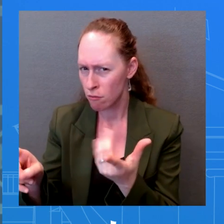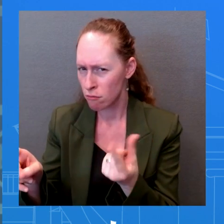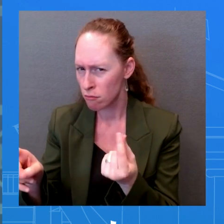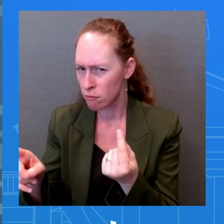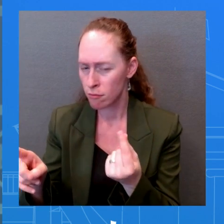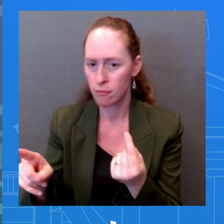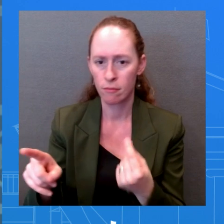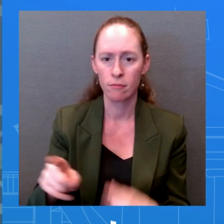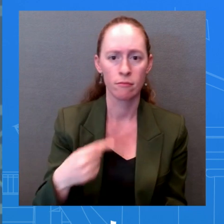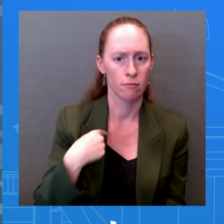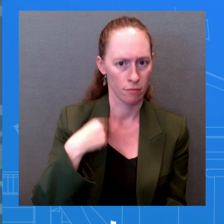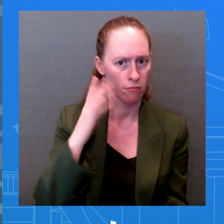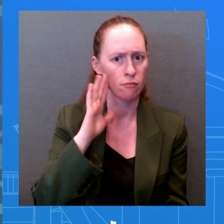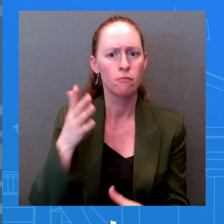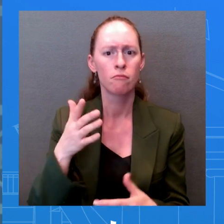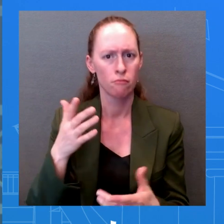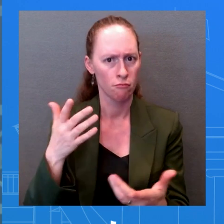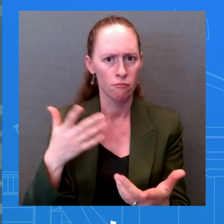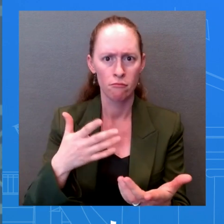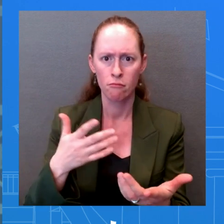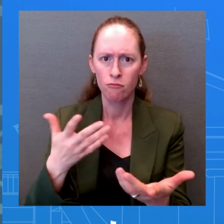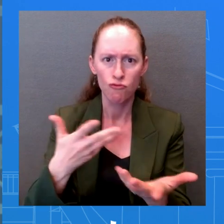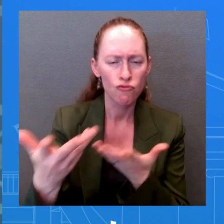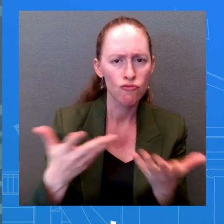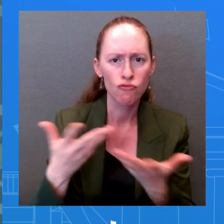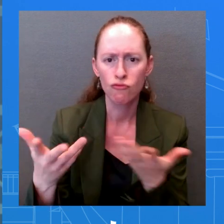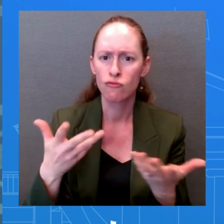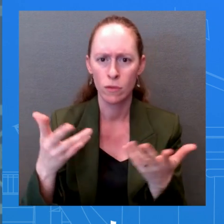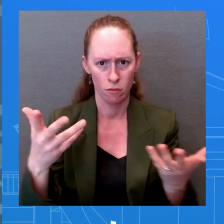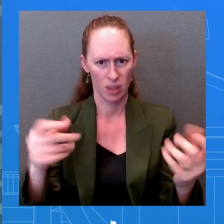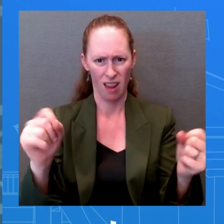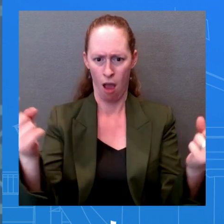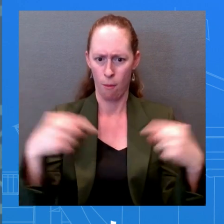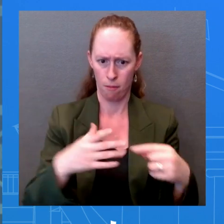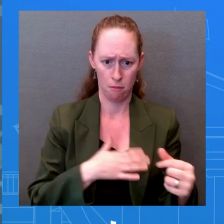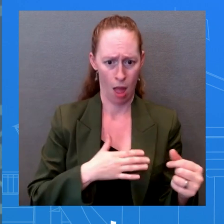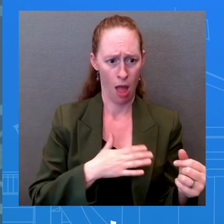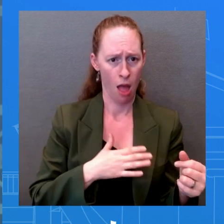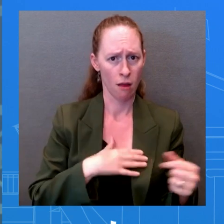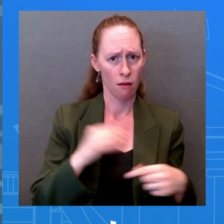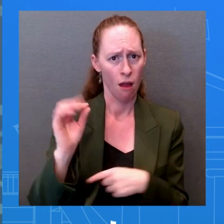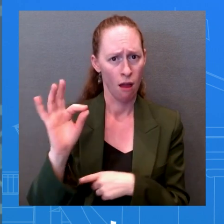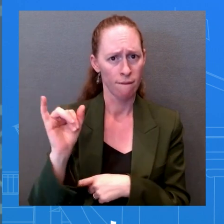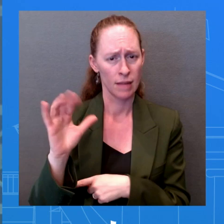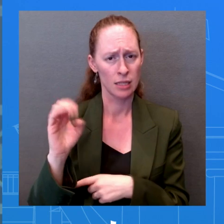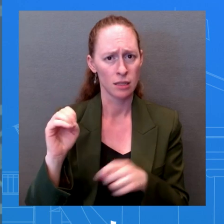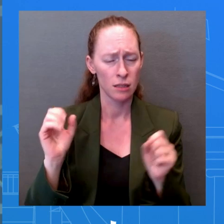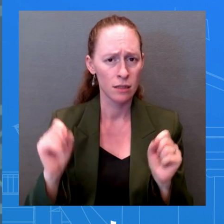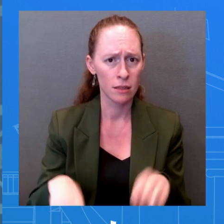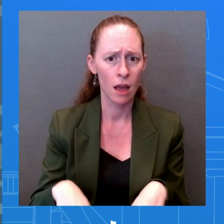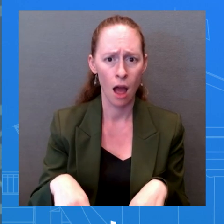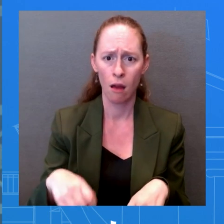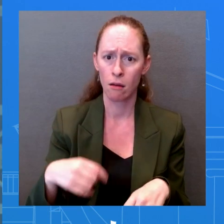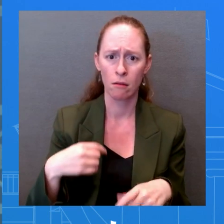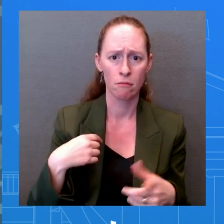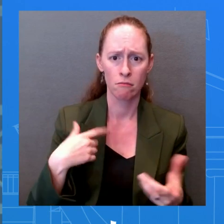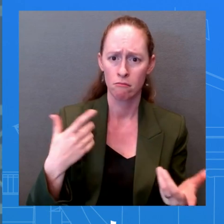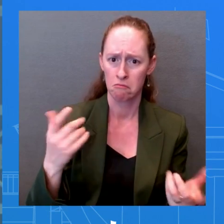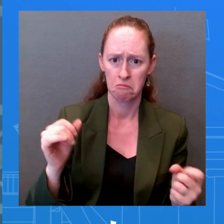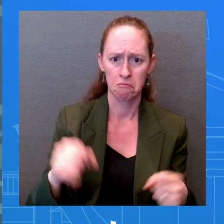after the briefing in my office or make -- make a -- you know, schedule an appointment to have this conversation. But again, what you're saying is a --